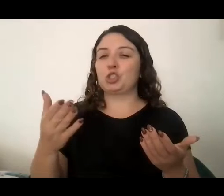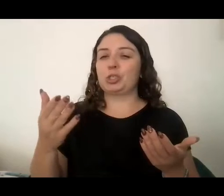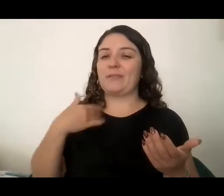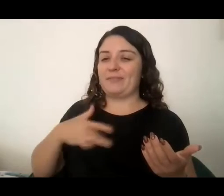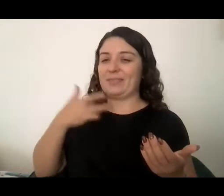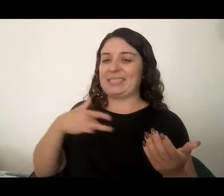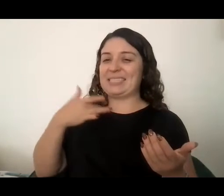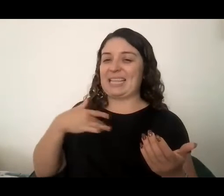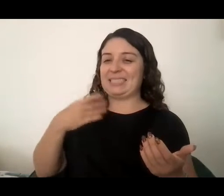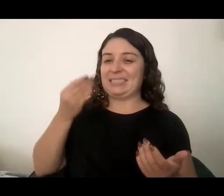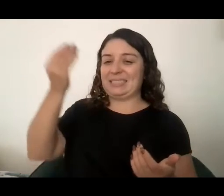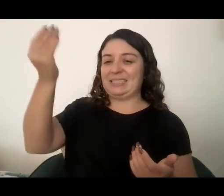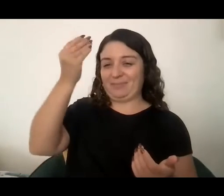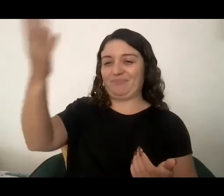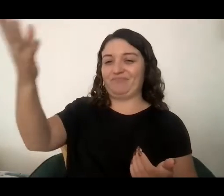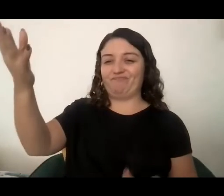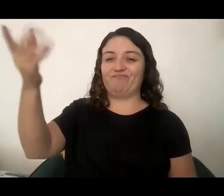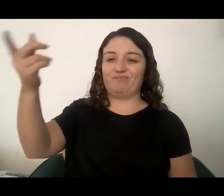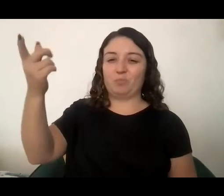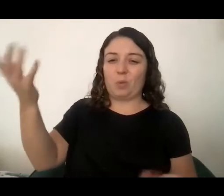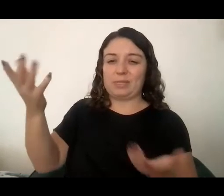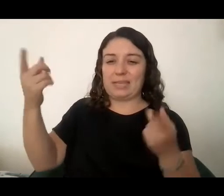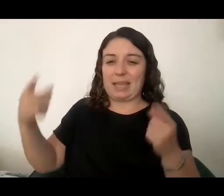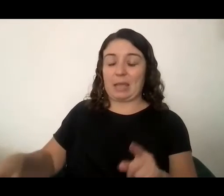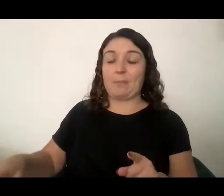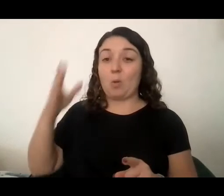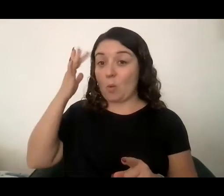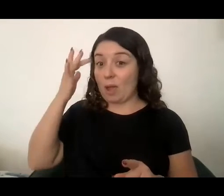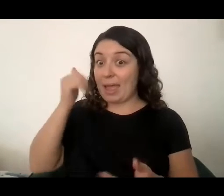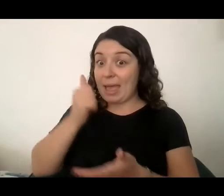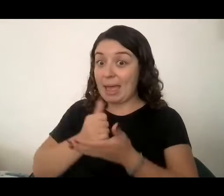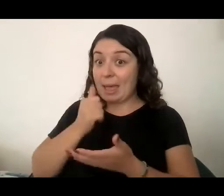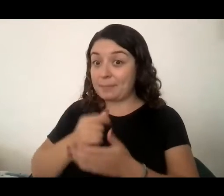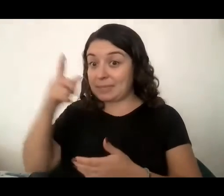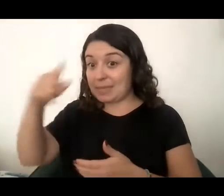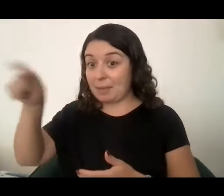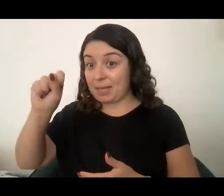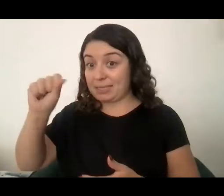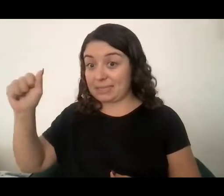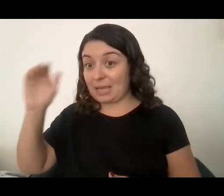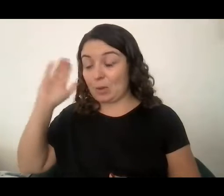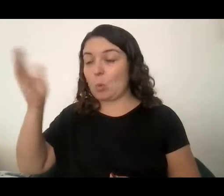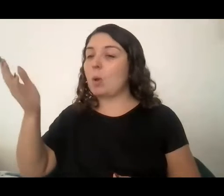what's happening. And part of it is it helps them decide when they will likely review your